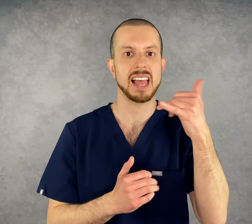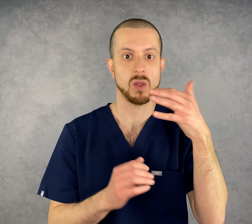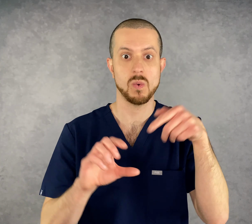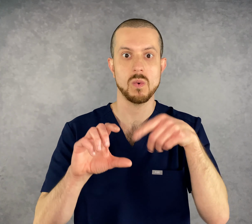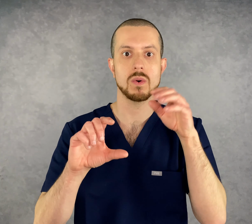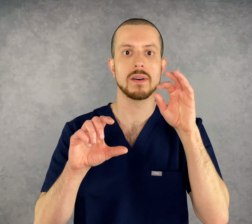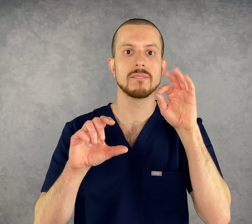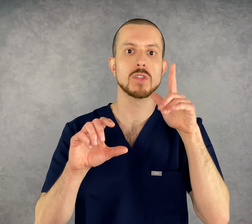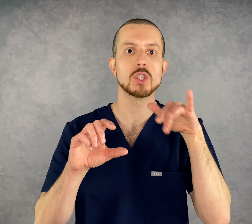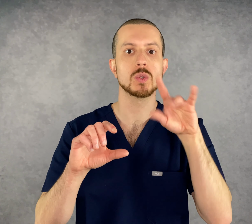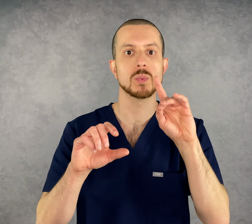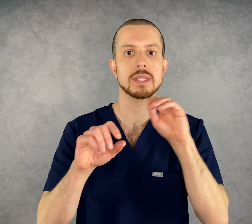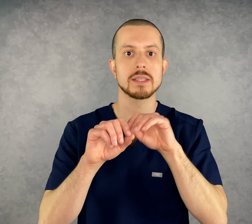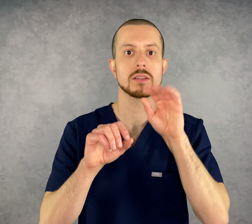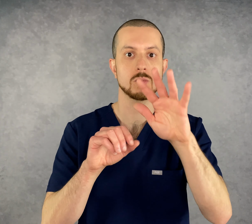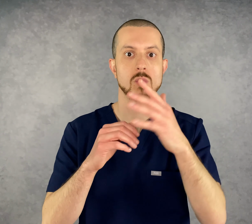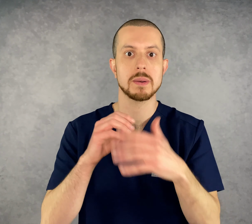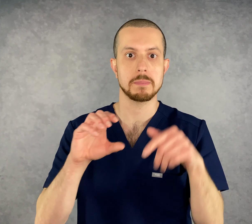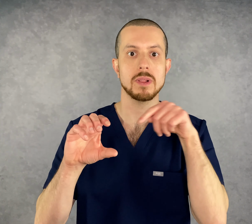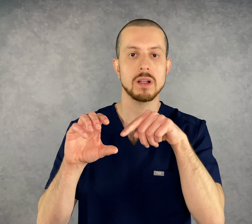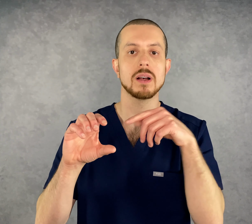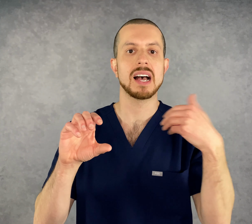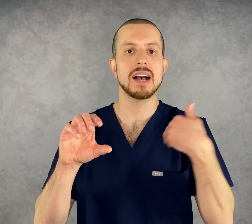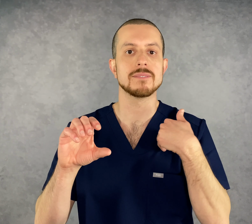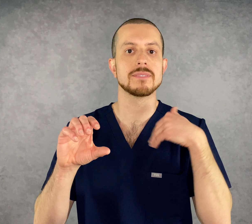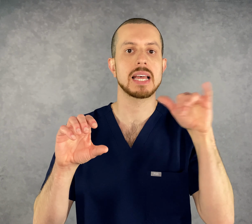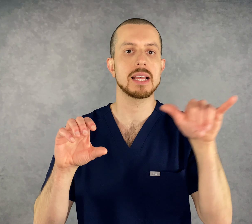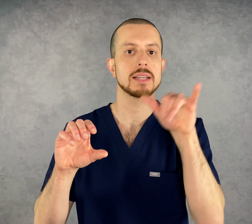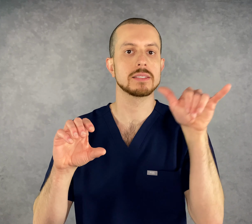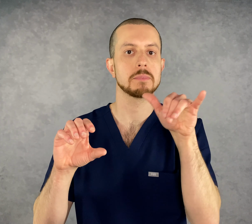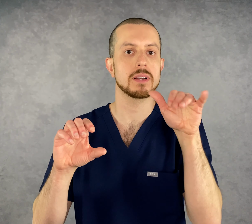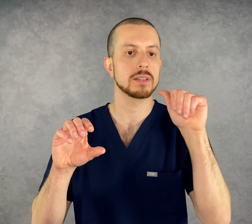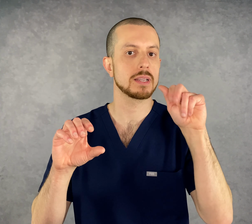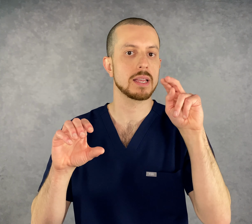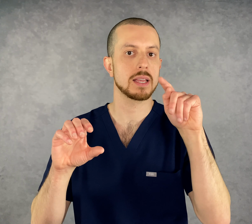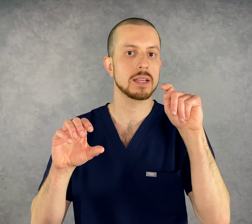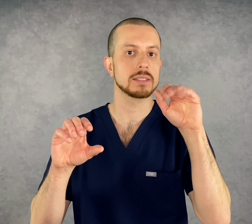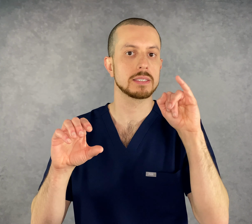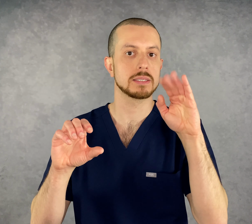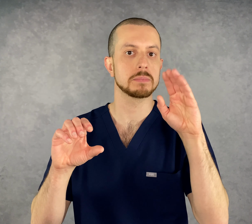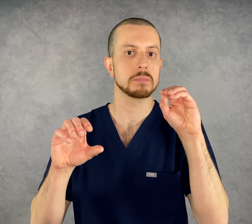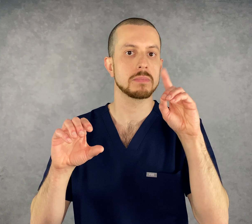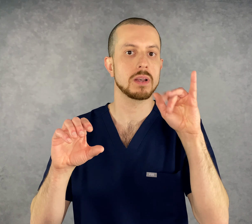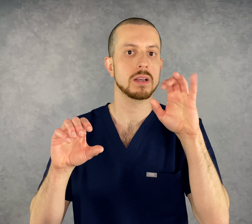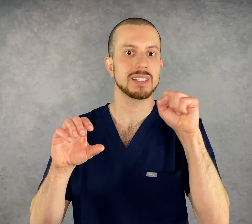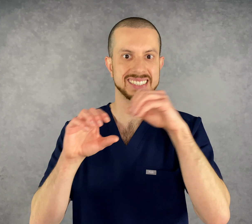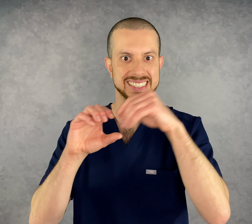This yellow fluid in your blood contains antibodies.